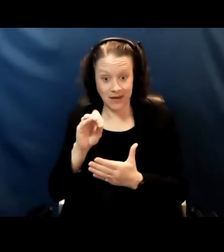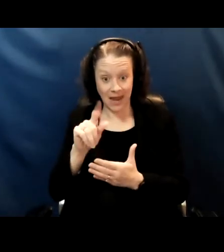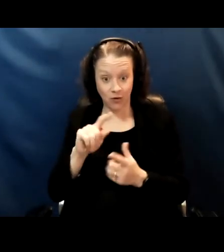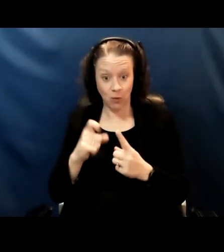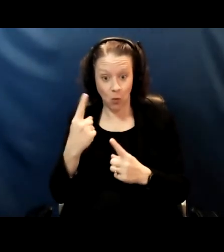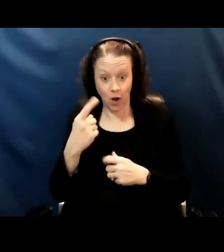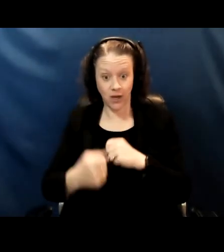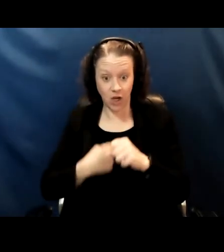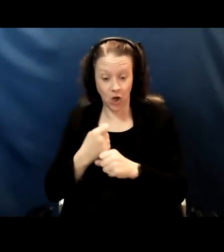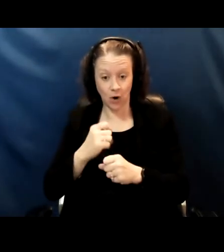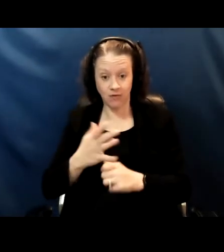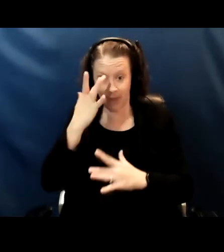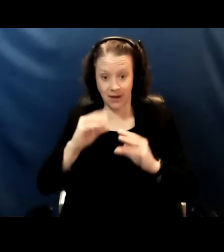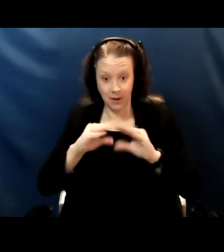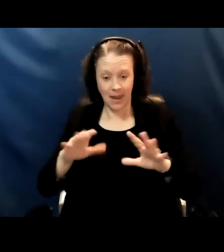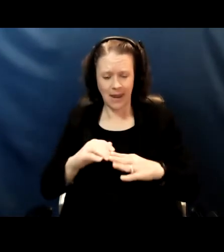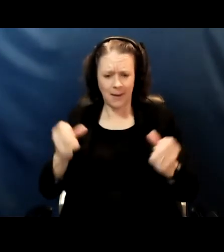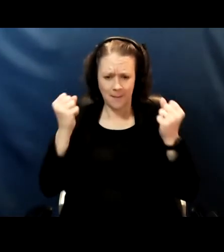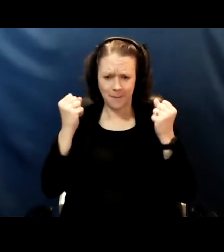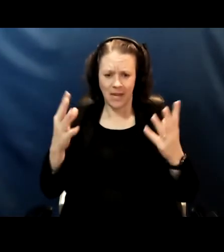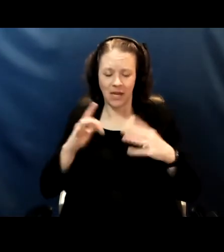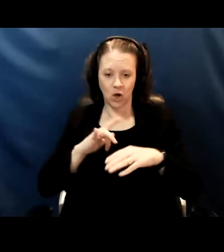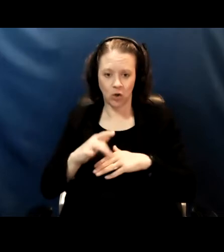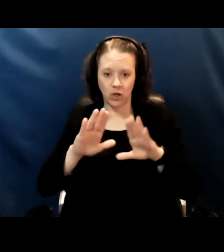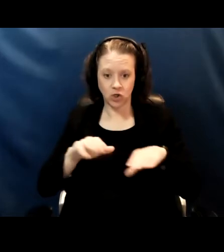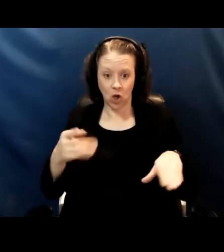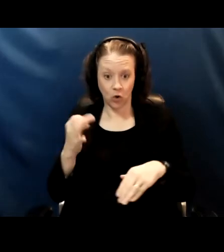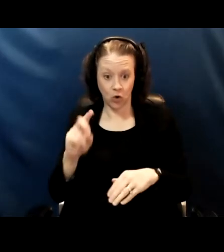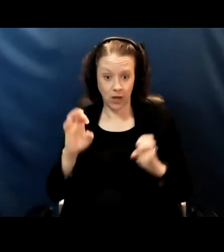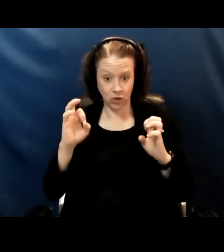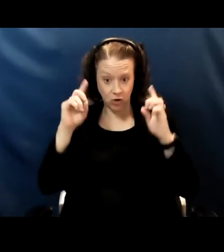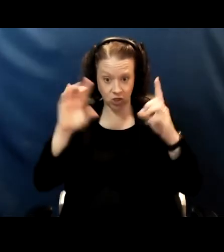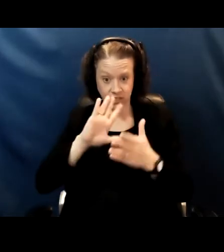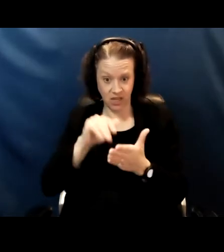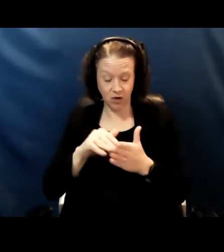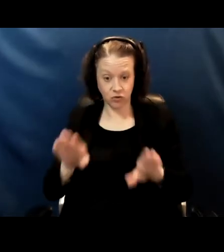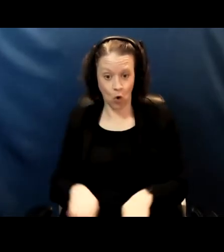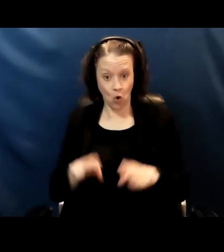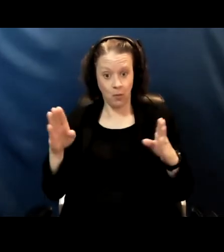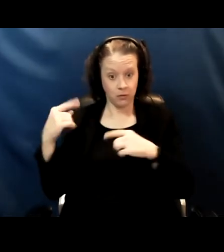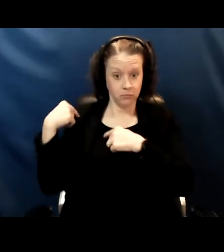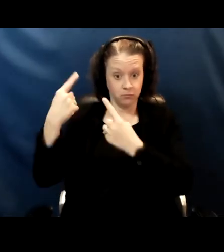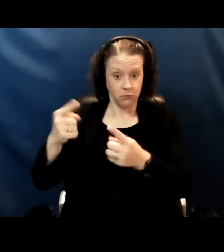and many early childhood education centers having stayed open throughout the process and having had really low transmission.